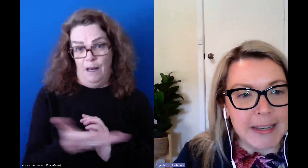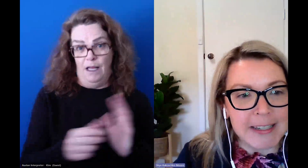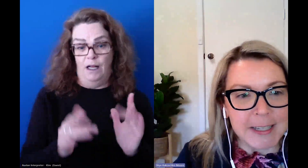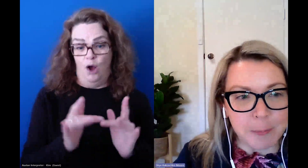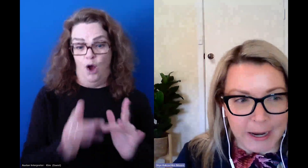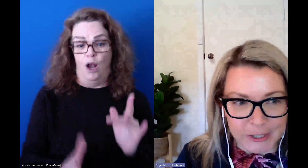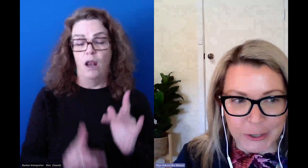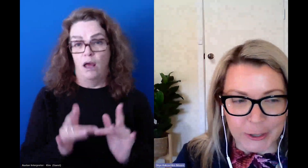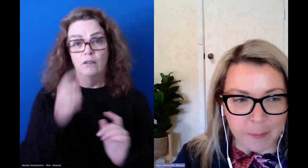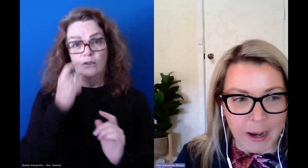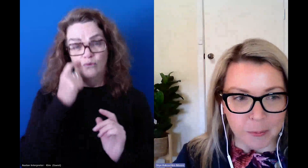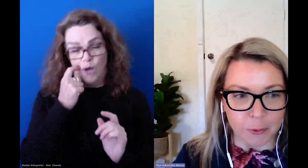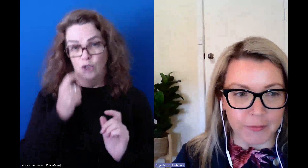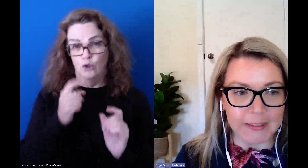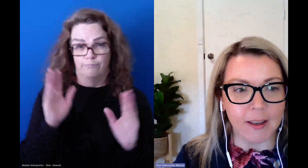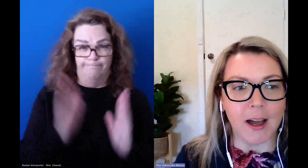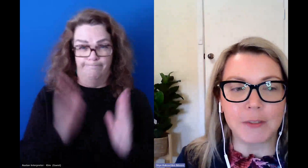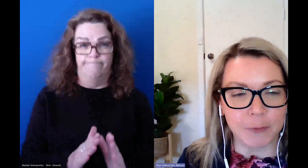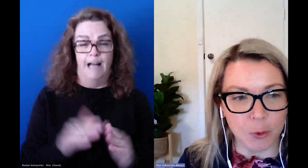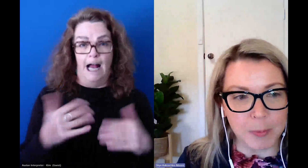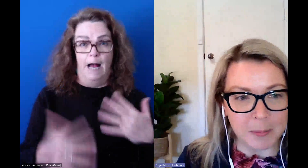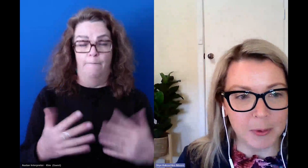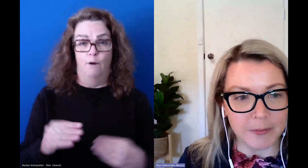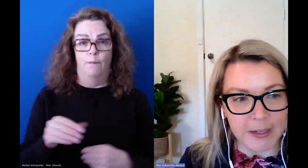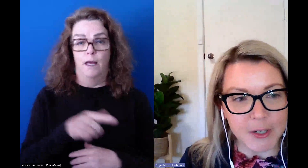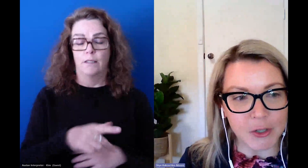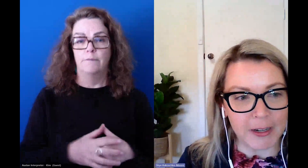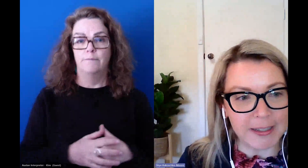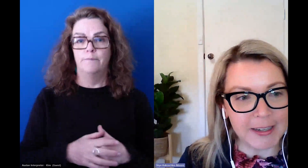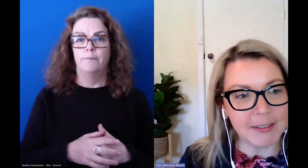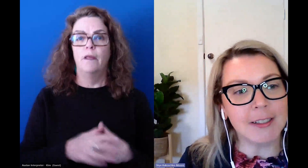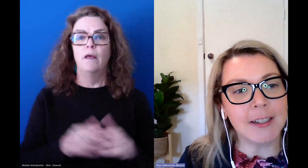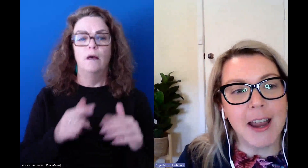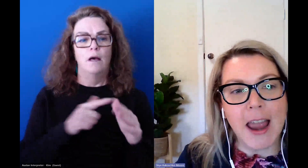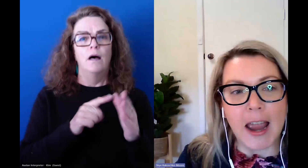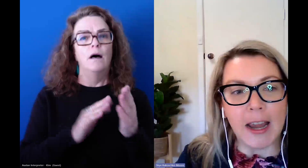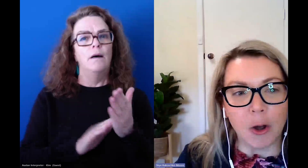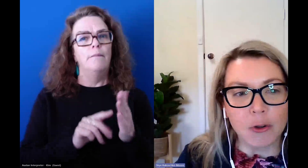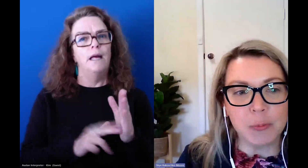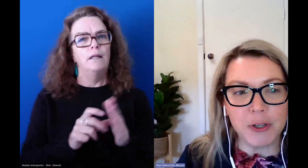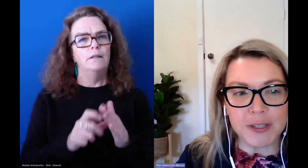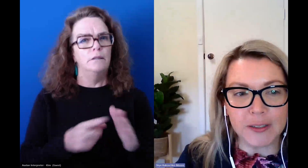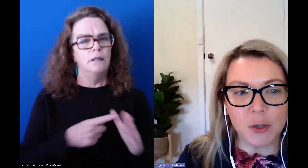Amanda is passionate about improving the lives of all people living in Australia and contributing